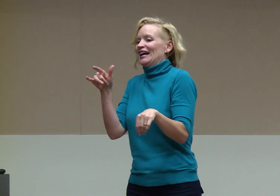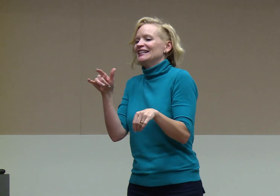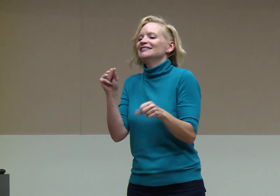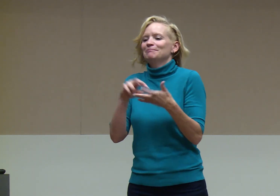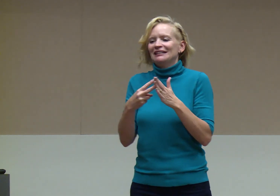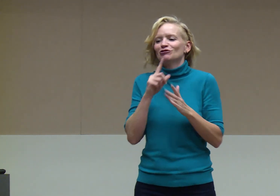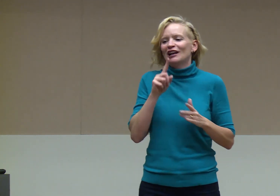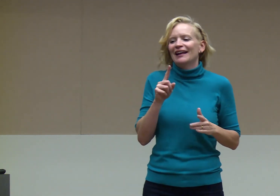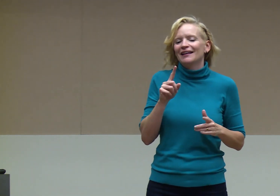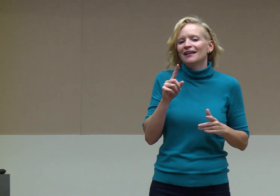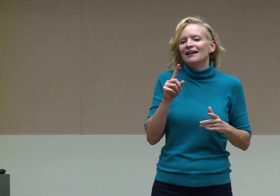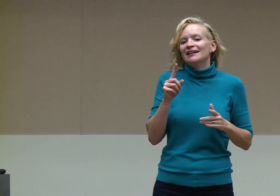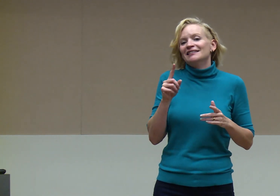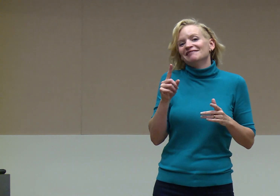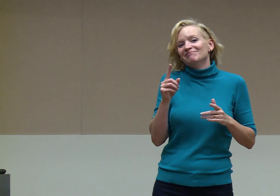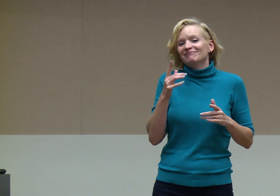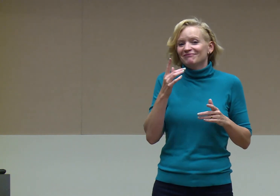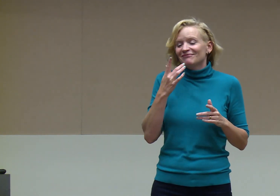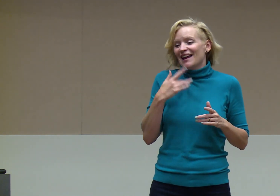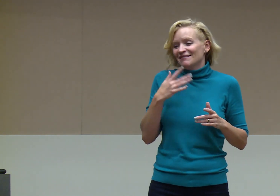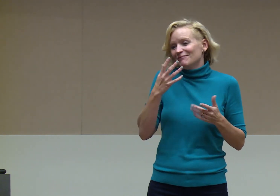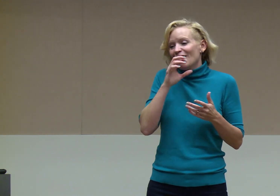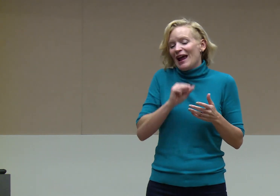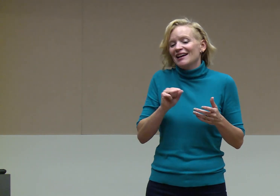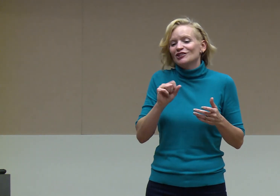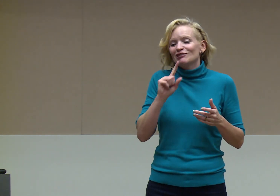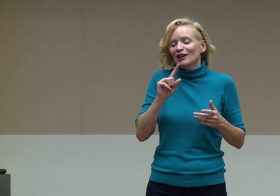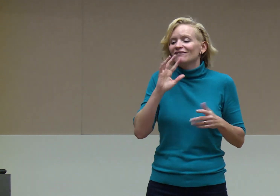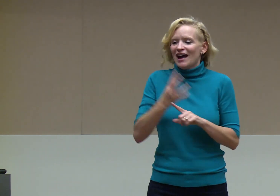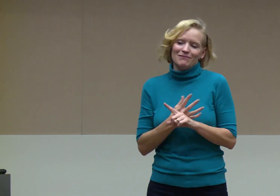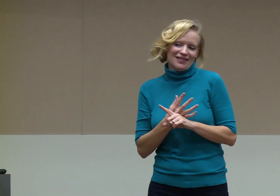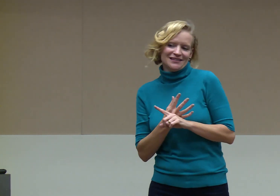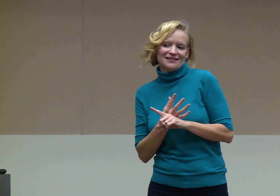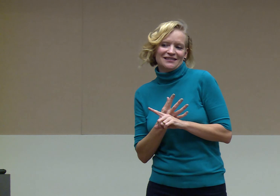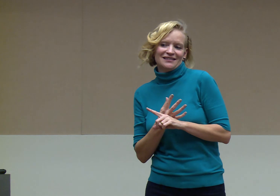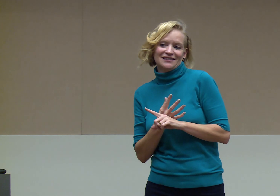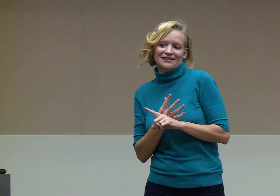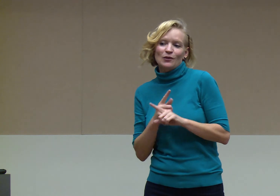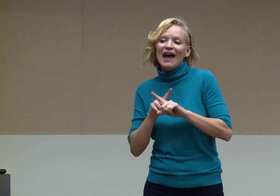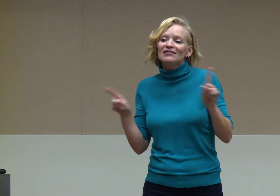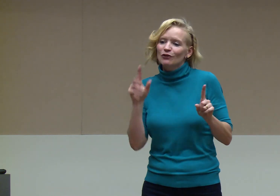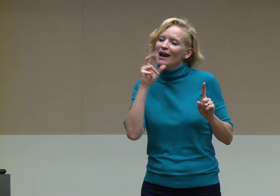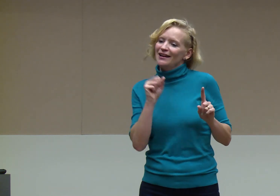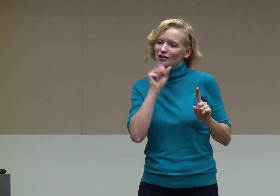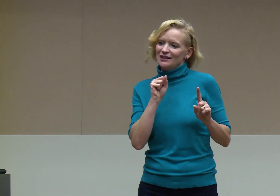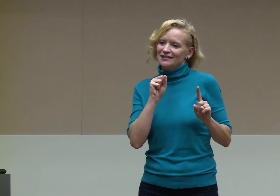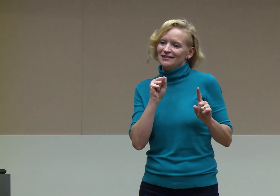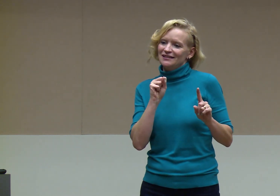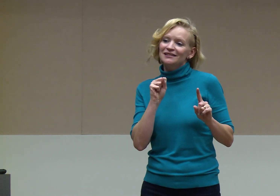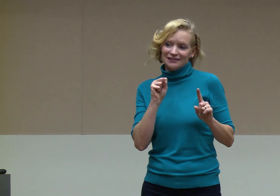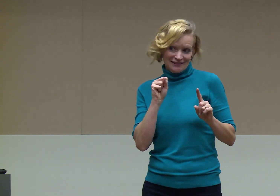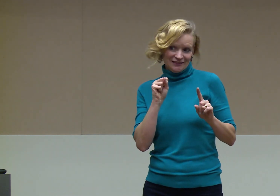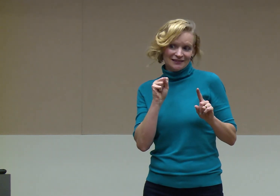So technically, they're 5 months at this point. They have different ages, essentially.